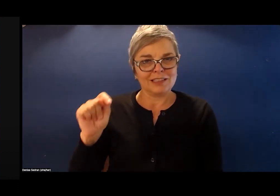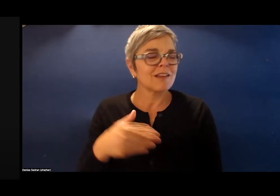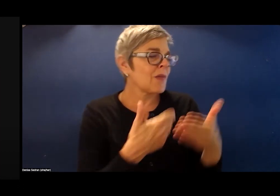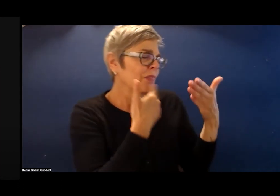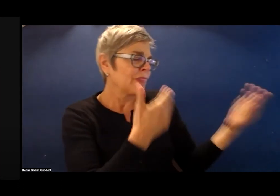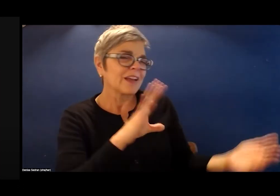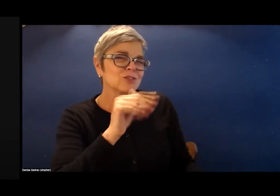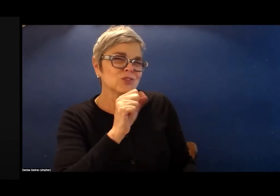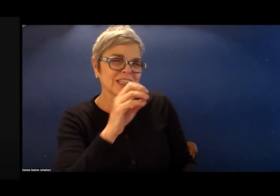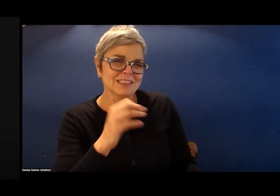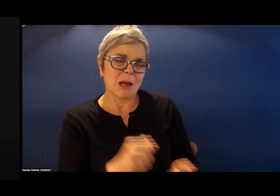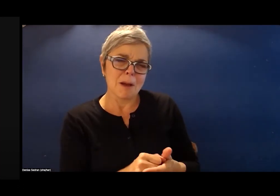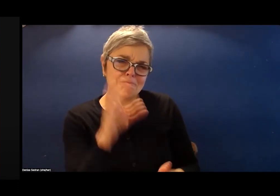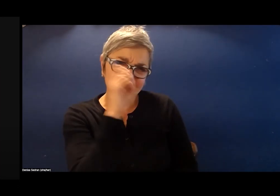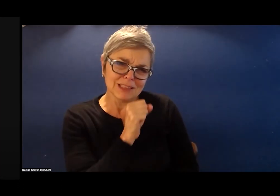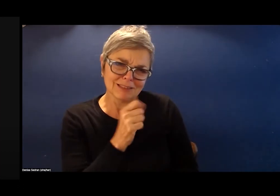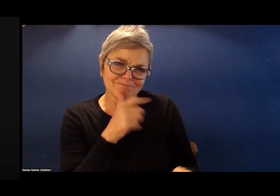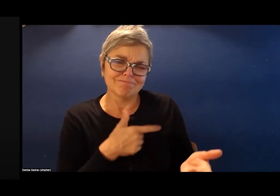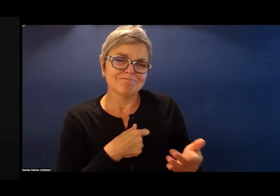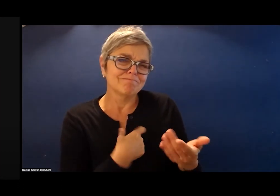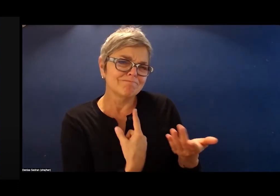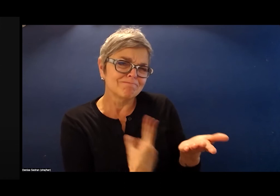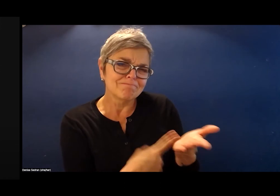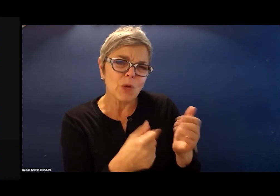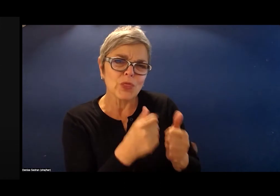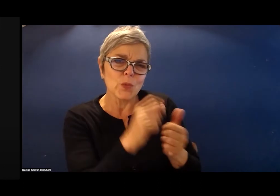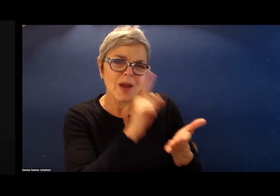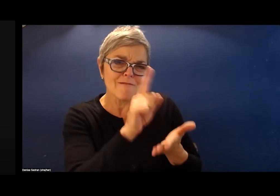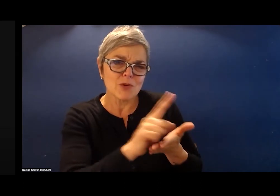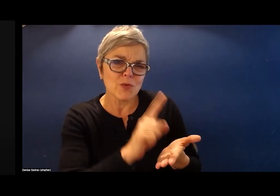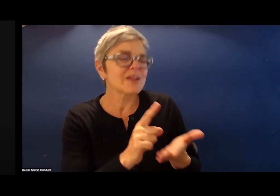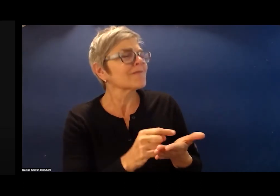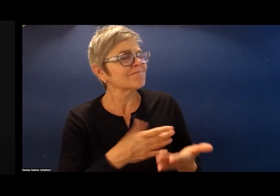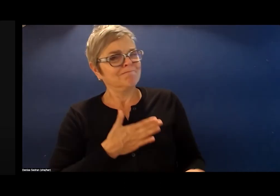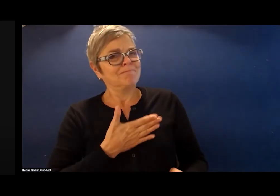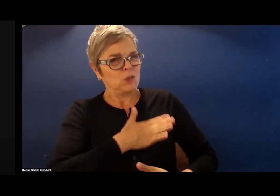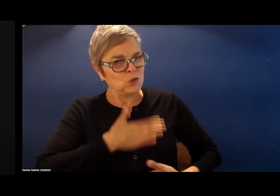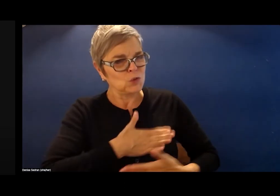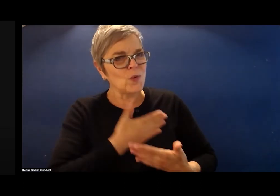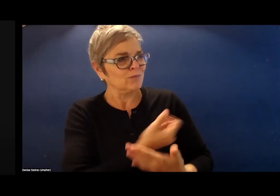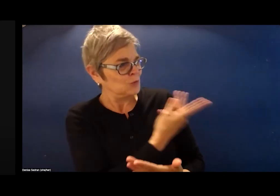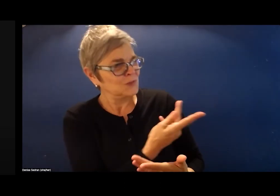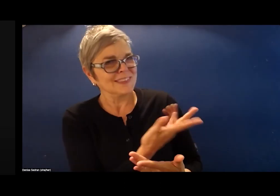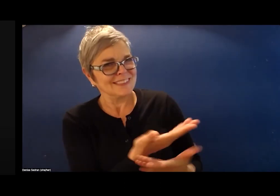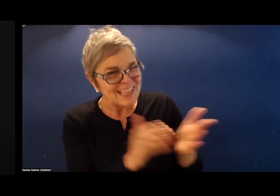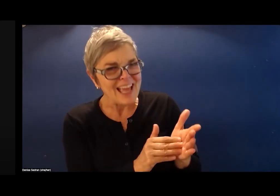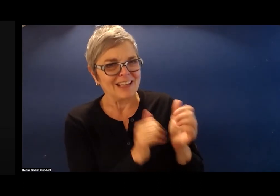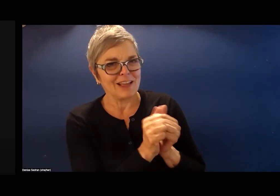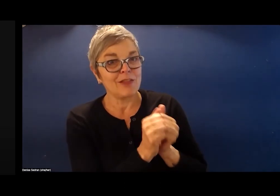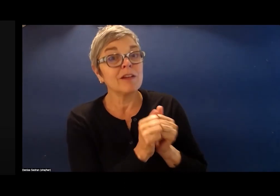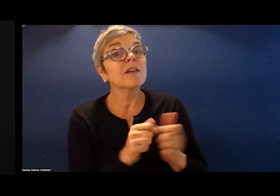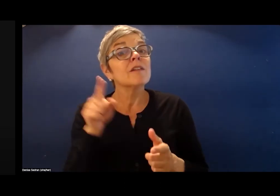For those of you who want to learn more about the field, school visit aggv.ca and head over to the Feminist Art Field School